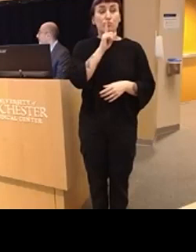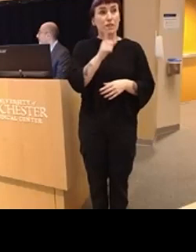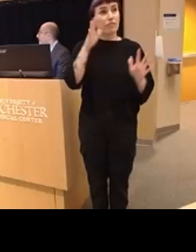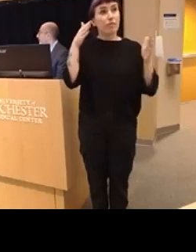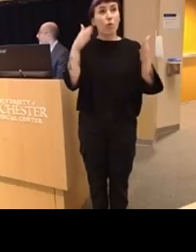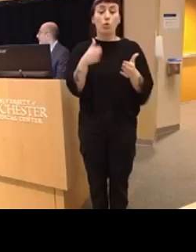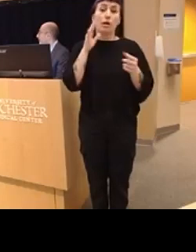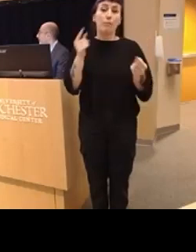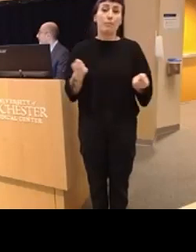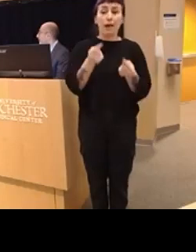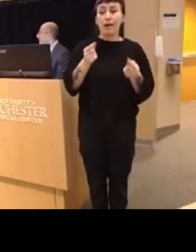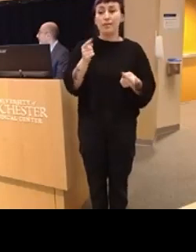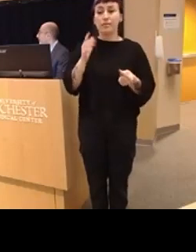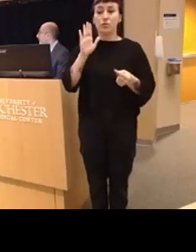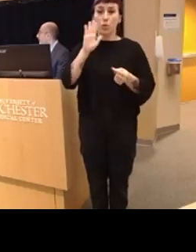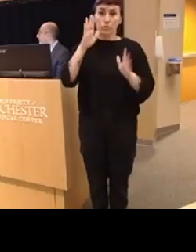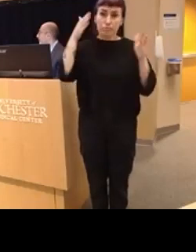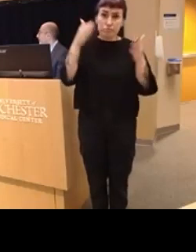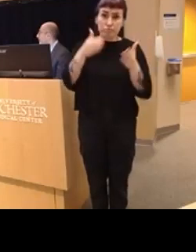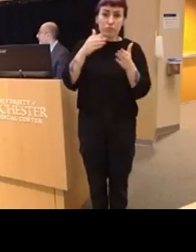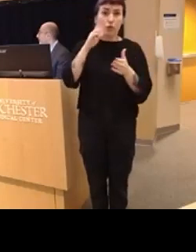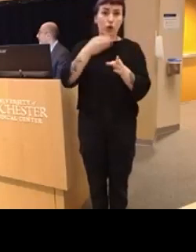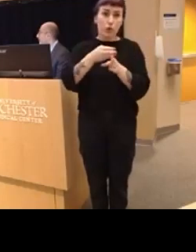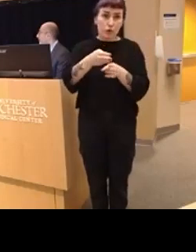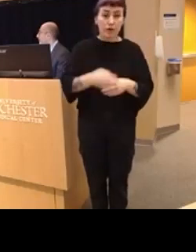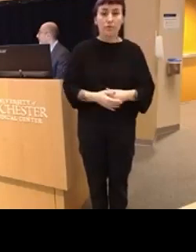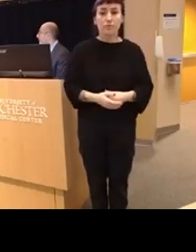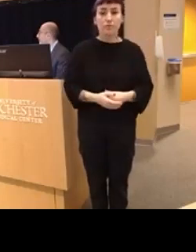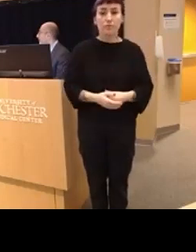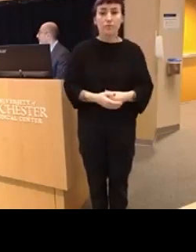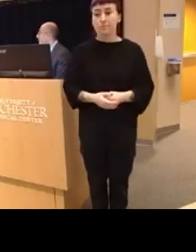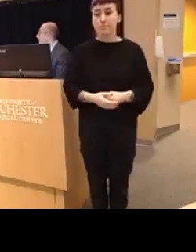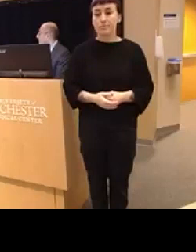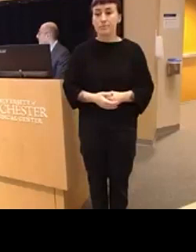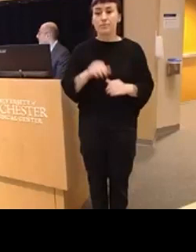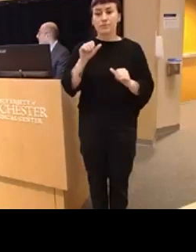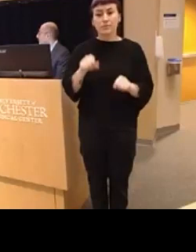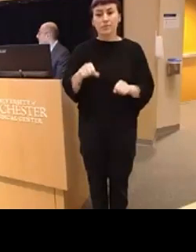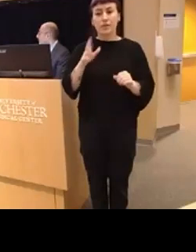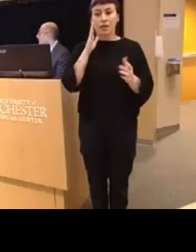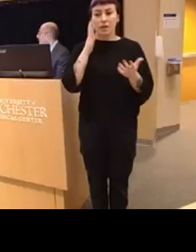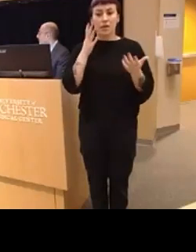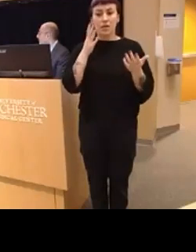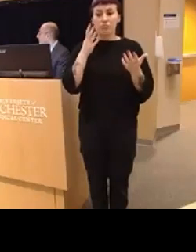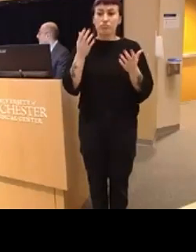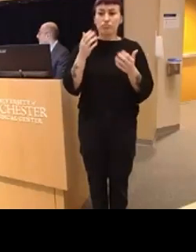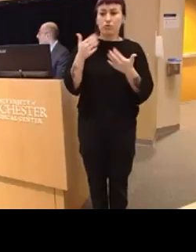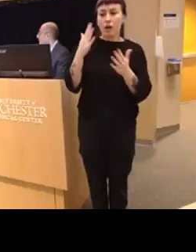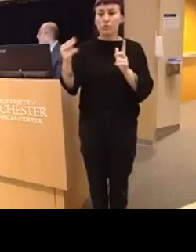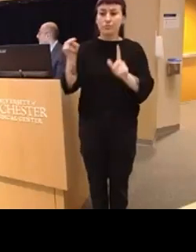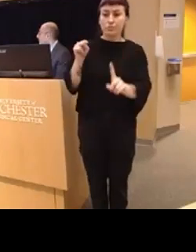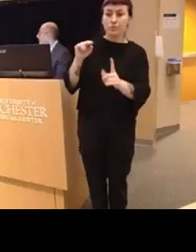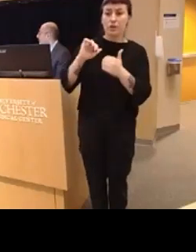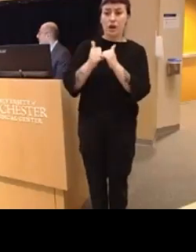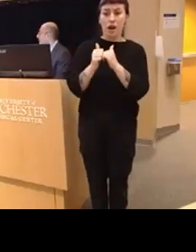on pain as your center of your career and uh can you kind of give a perspective how real pain fits